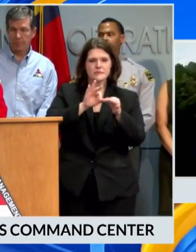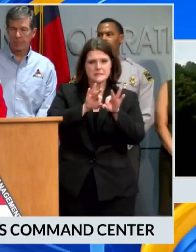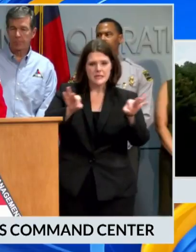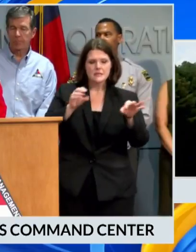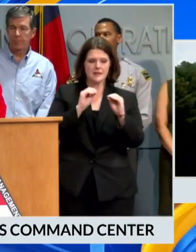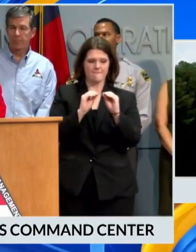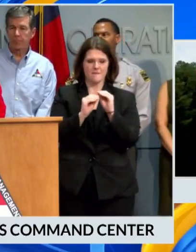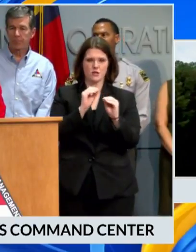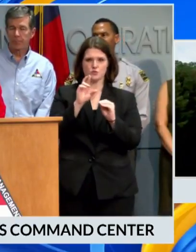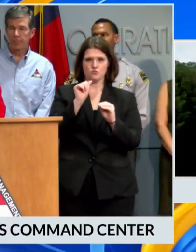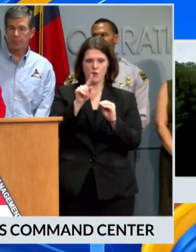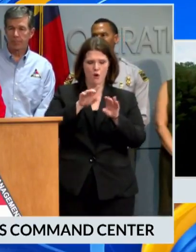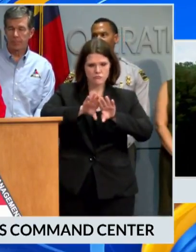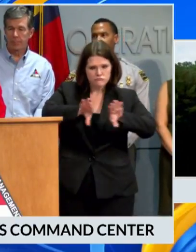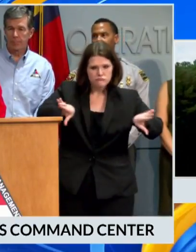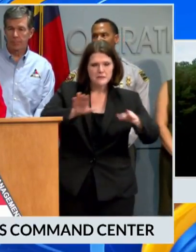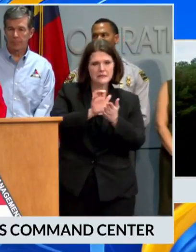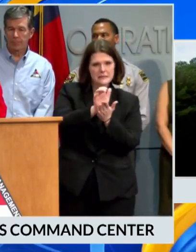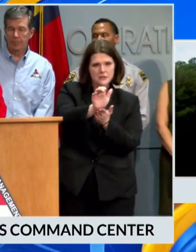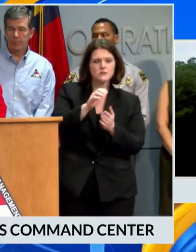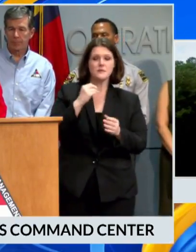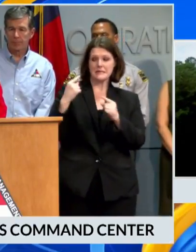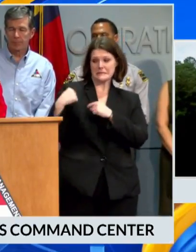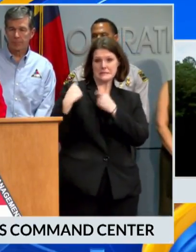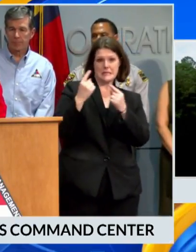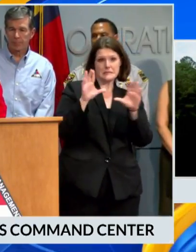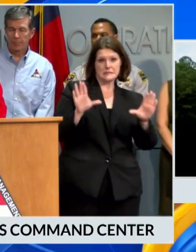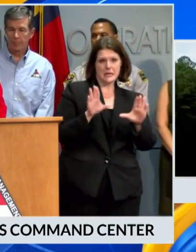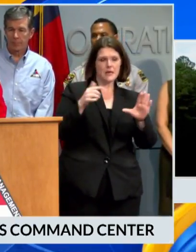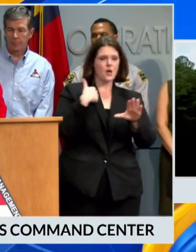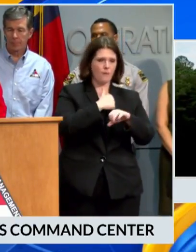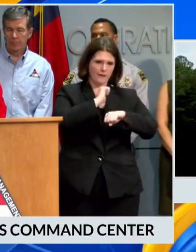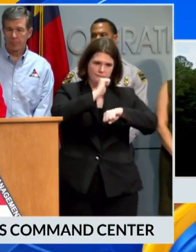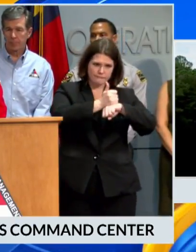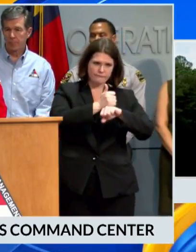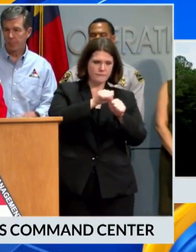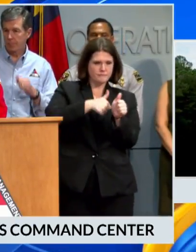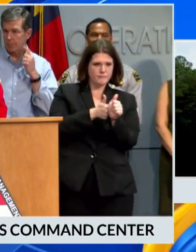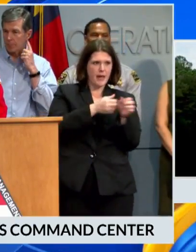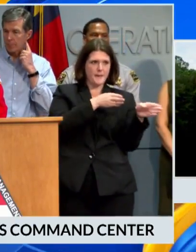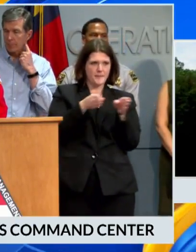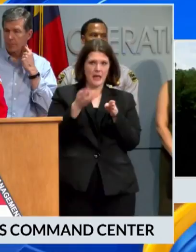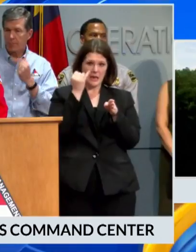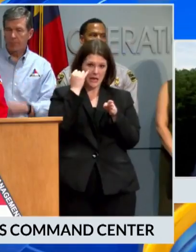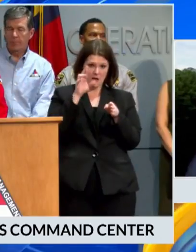CREWS INTO THE SOUTHERN COUNTIES, MAINLY FOCUSED ON DEBRIS REMOVAL AND ROAD REPAIR CAPABILITIES.